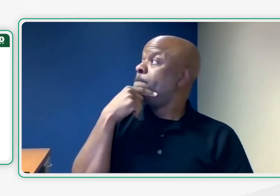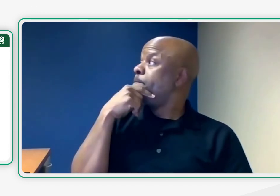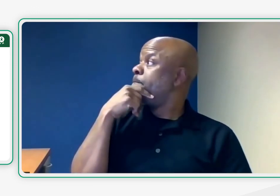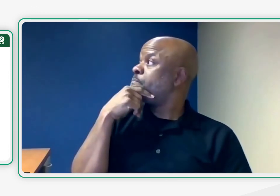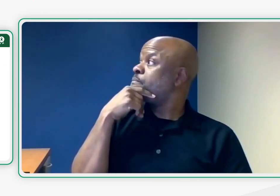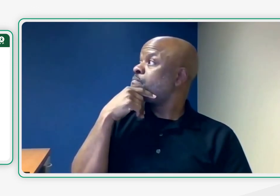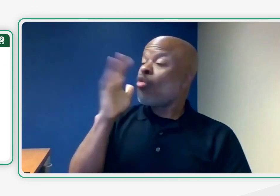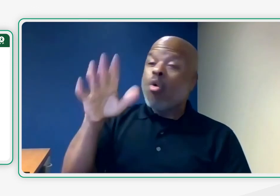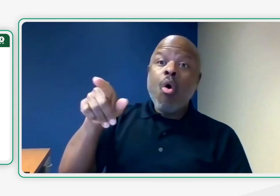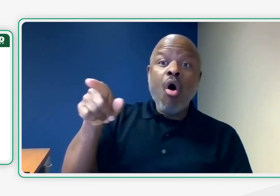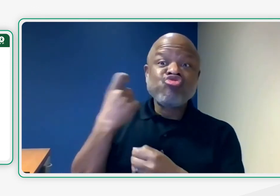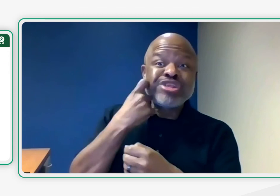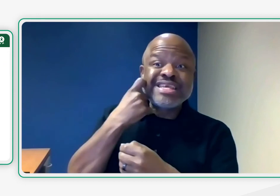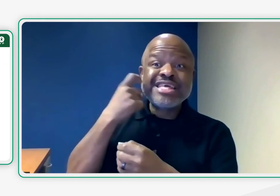and it constantly reminds me and keeps me on track.